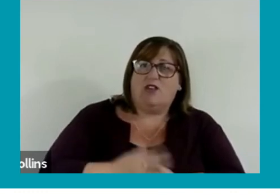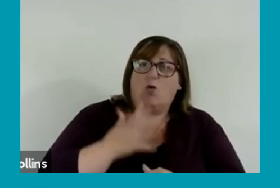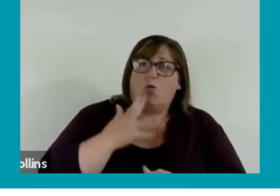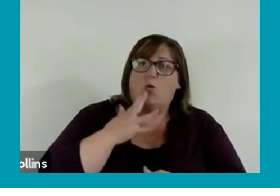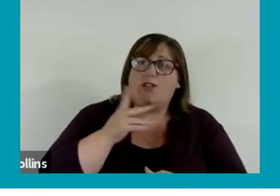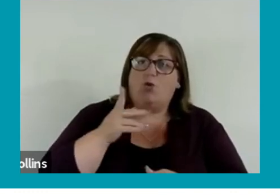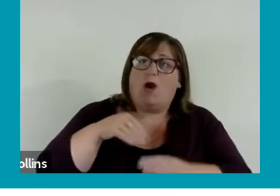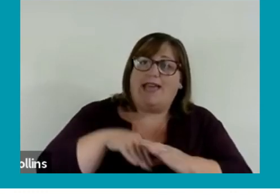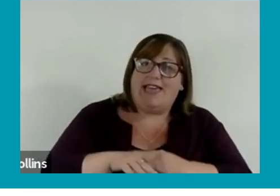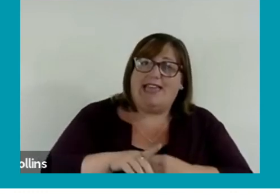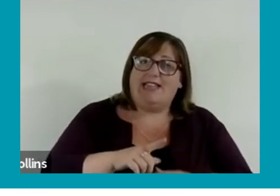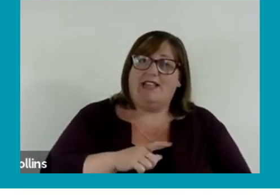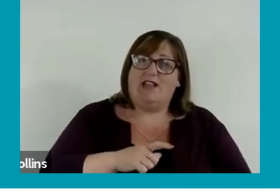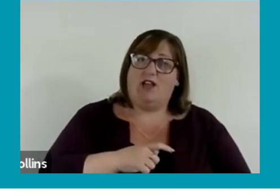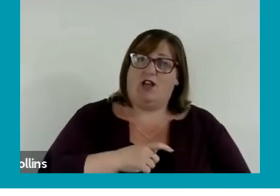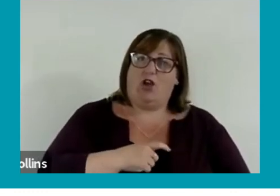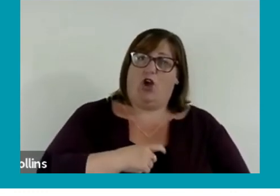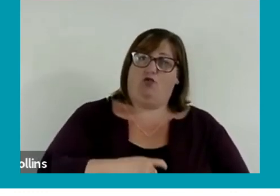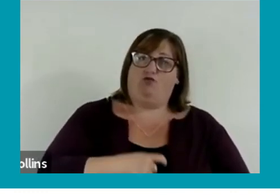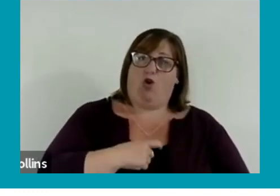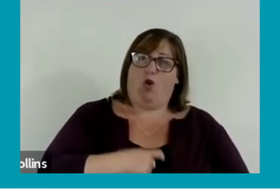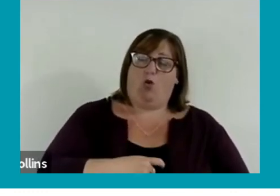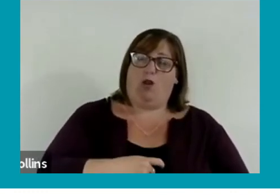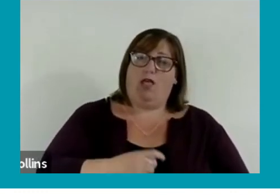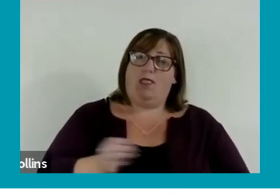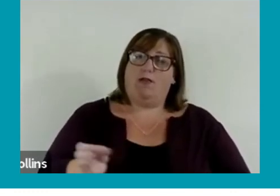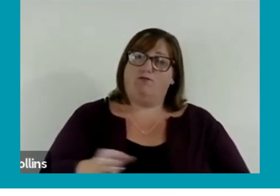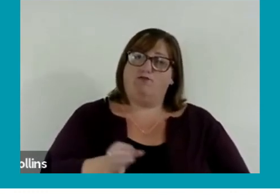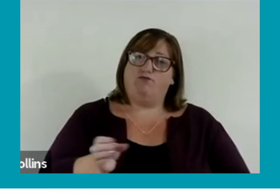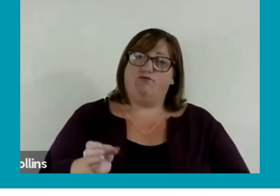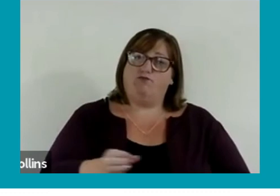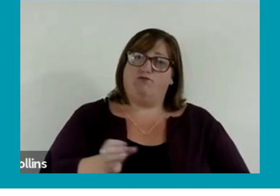in the recruitment process the recruitment team are there to do that the hiring manager doesn't